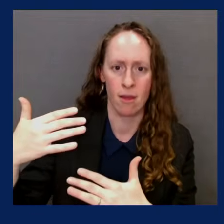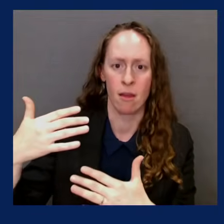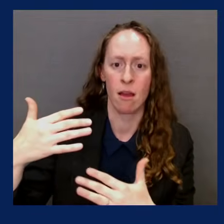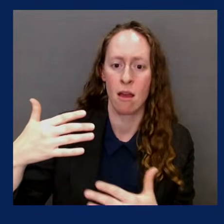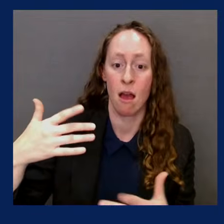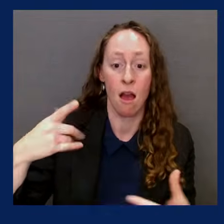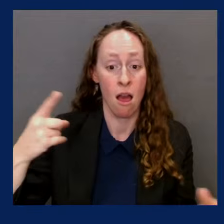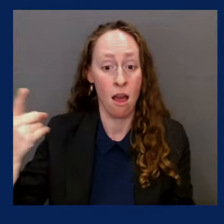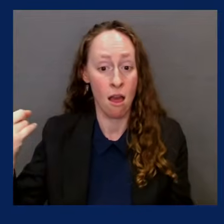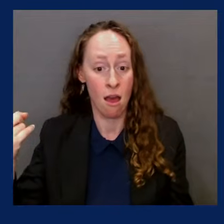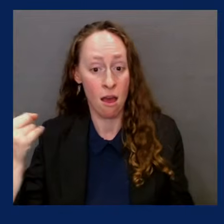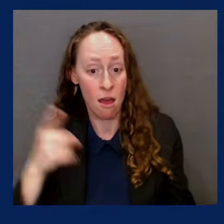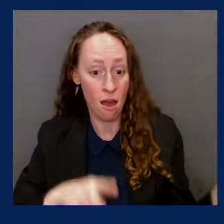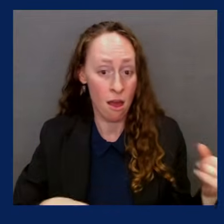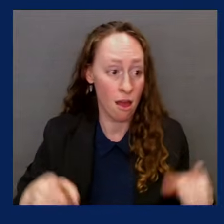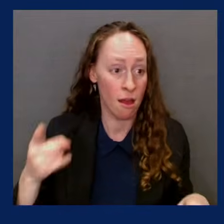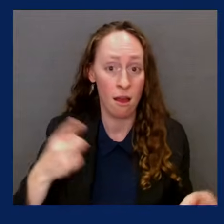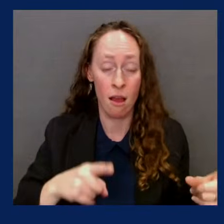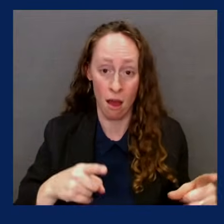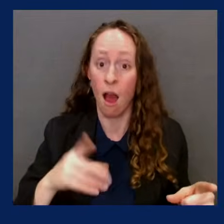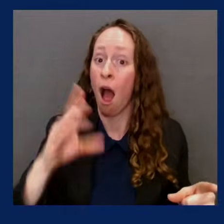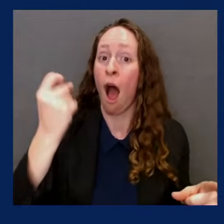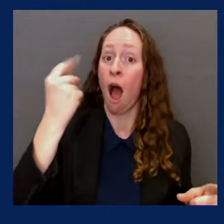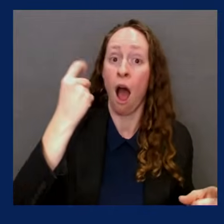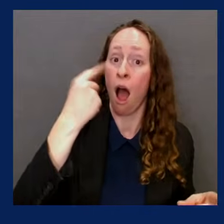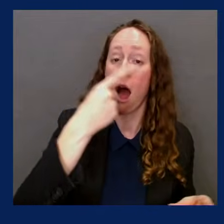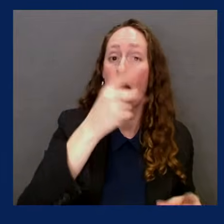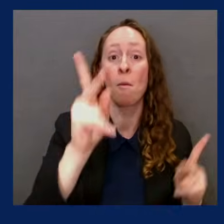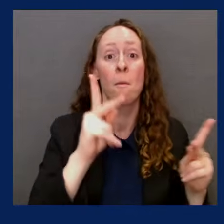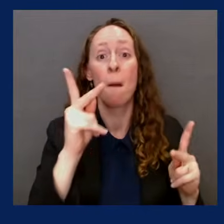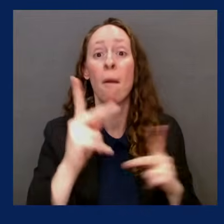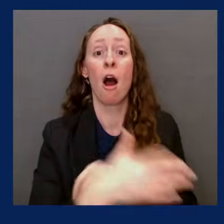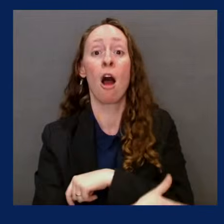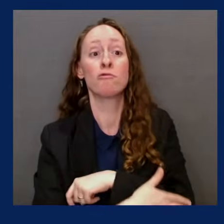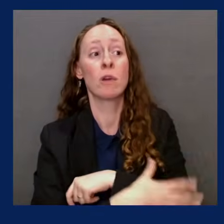for the very nations that he's trying to deal with. We want to -- for example, the G --